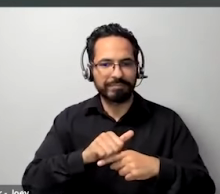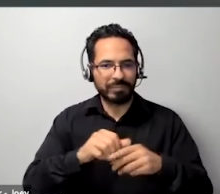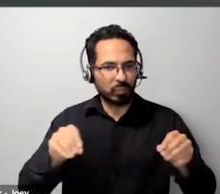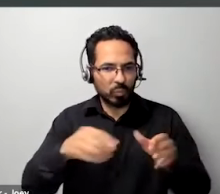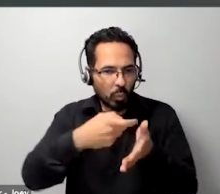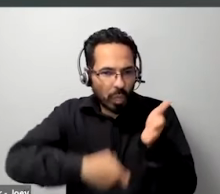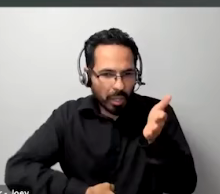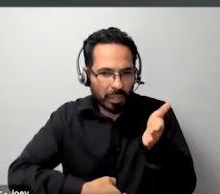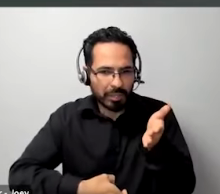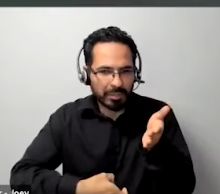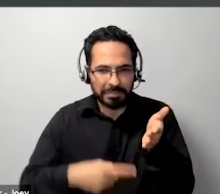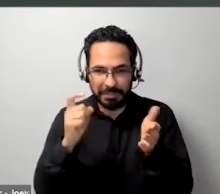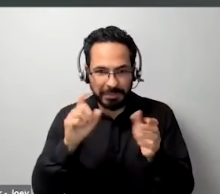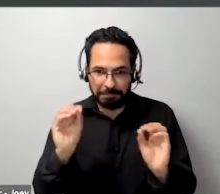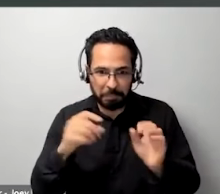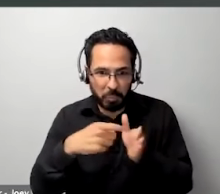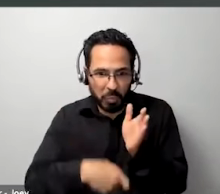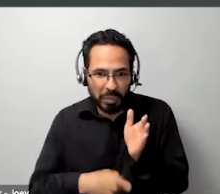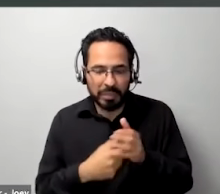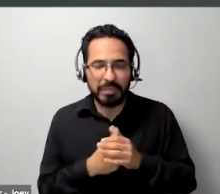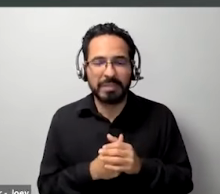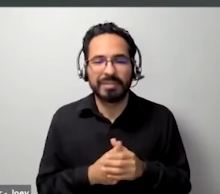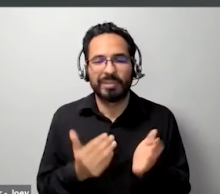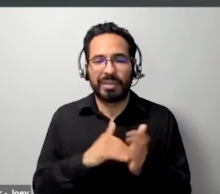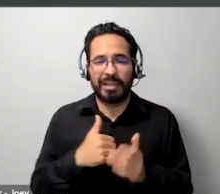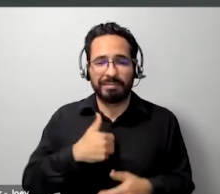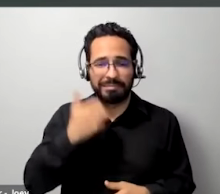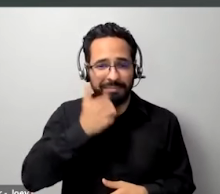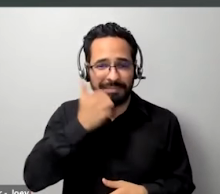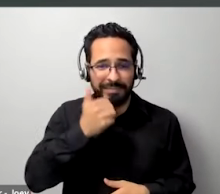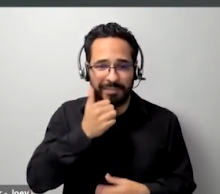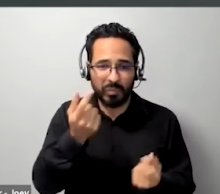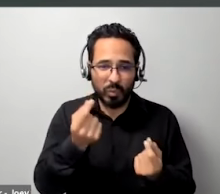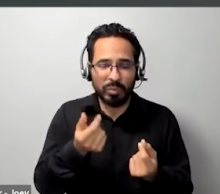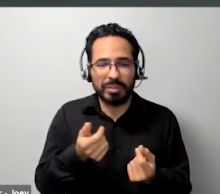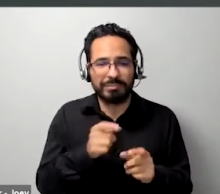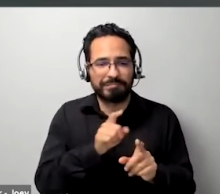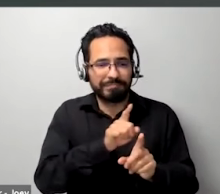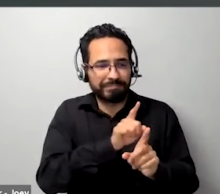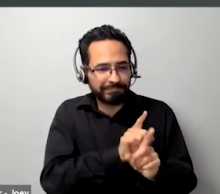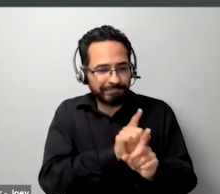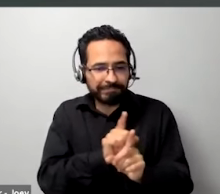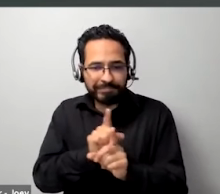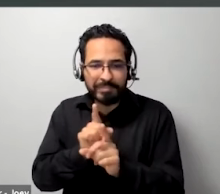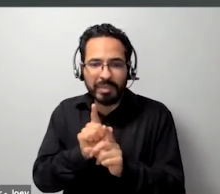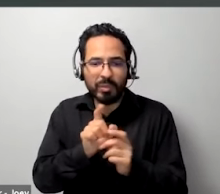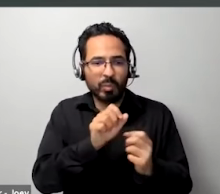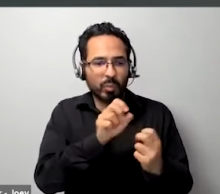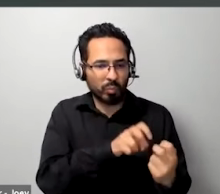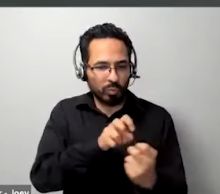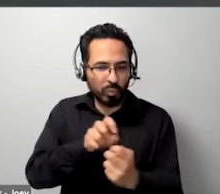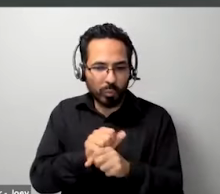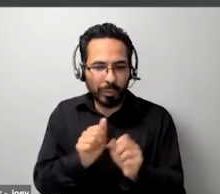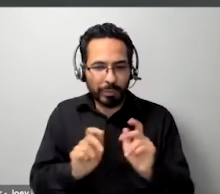there is no cost. And so, like I said, on a day-to-day basis, I do work with individuals. So my role is unique,